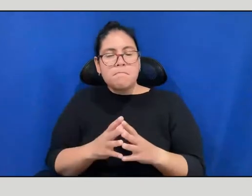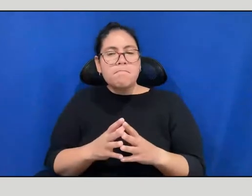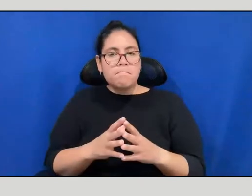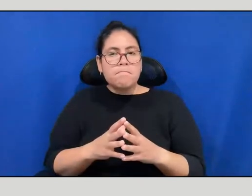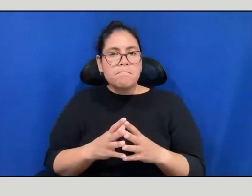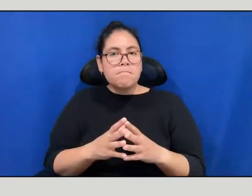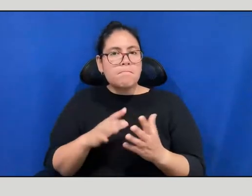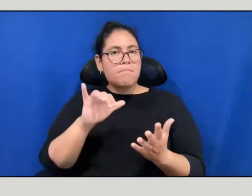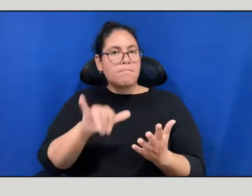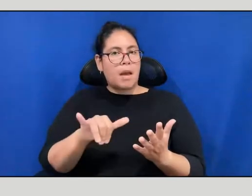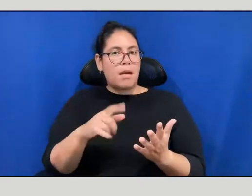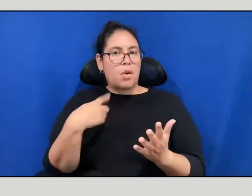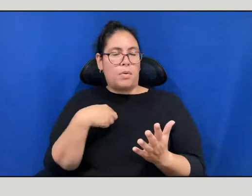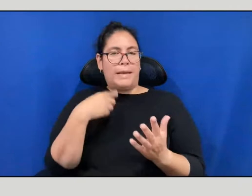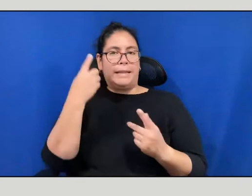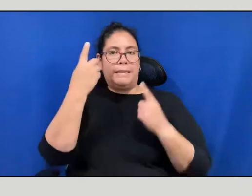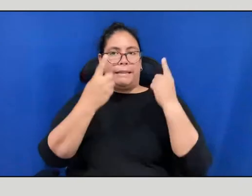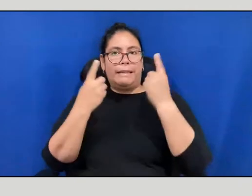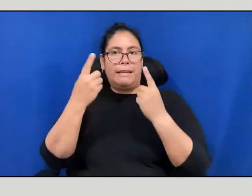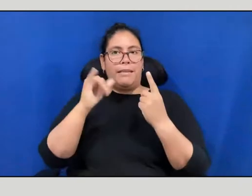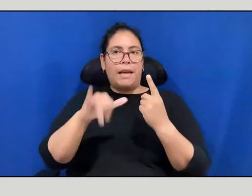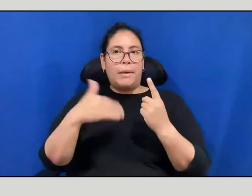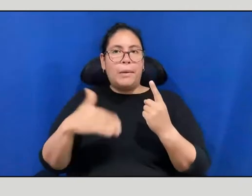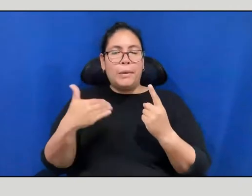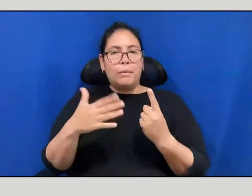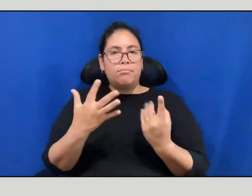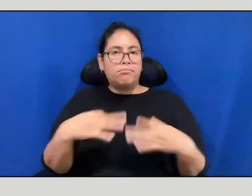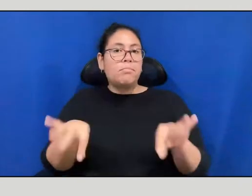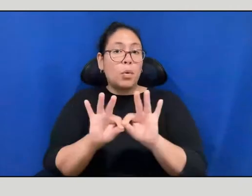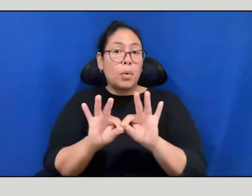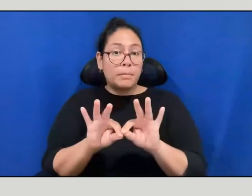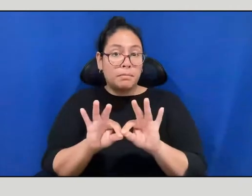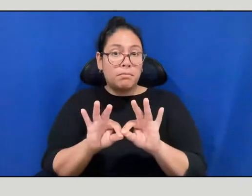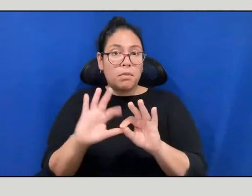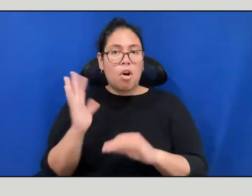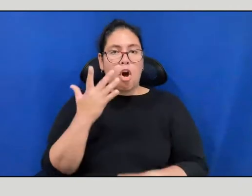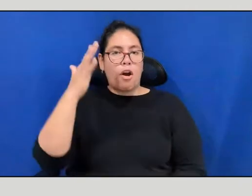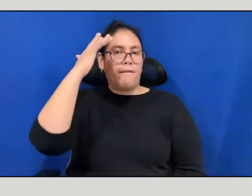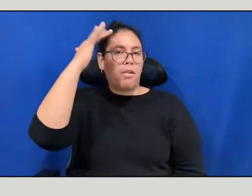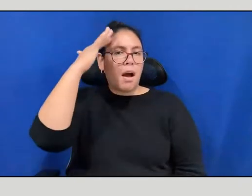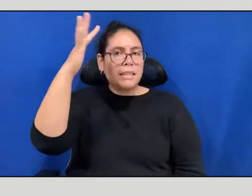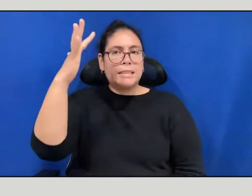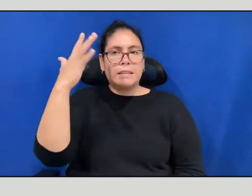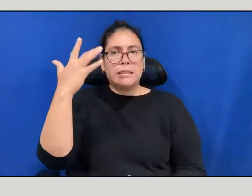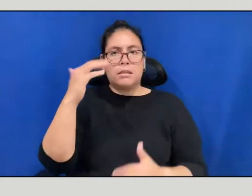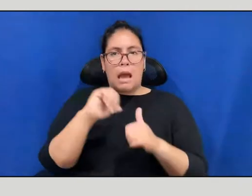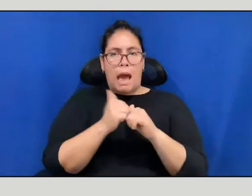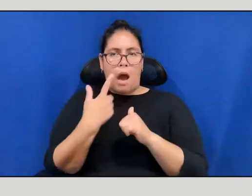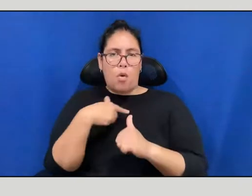That's just incredibly important to our philosophy now. So we do these two versions.